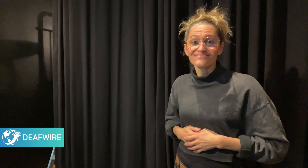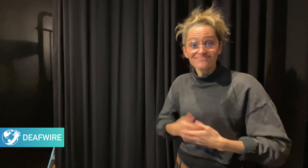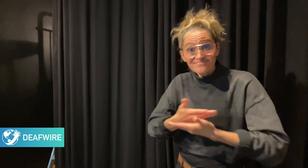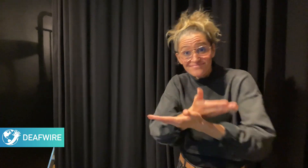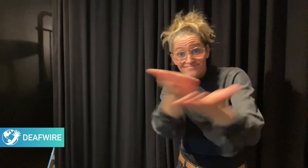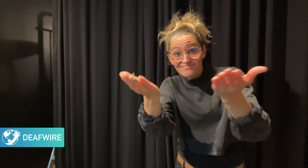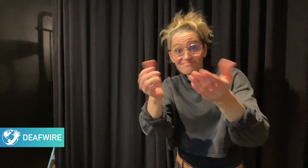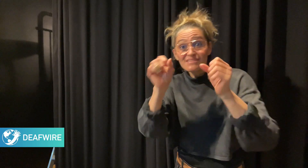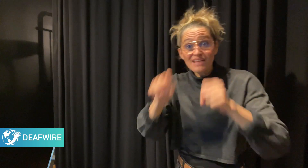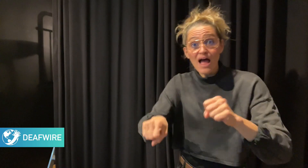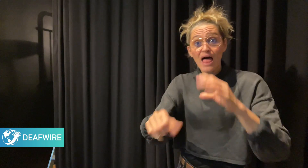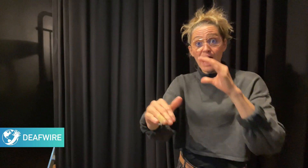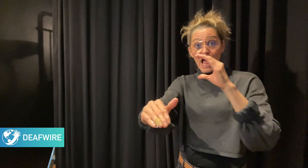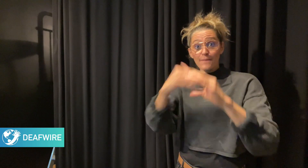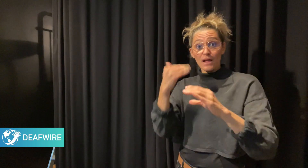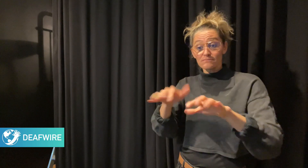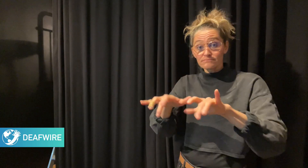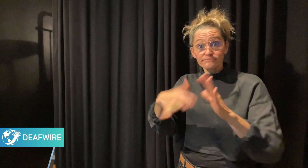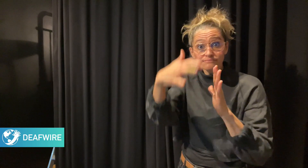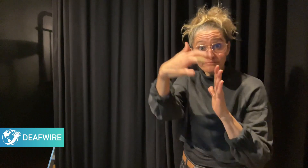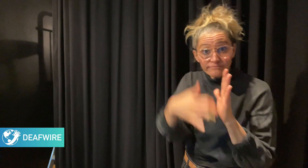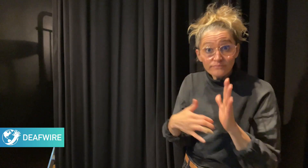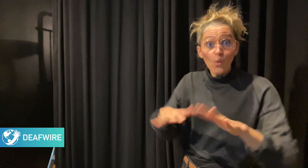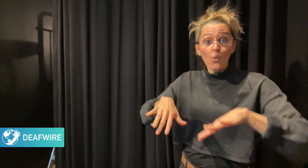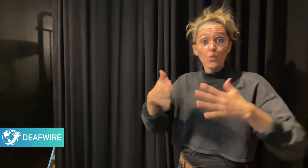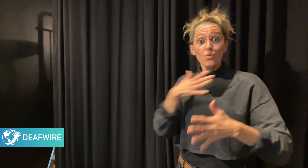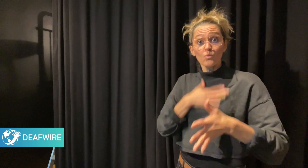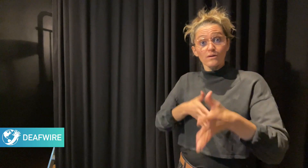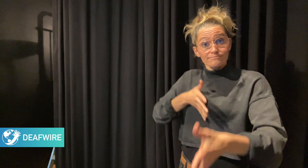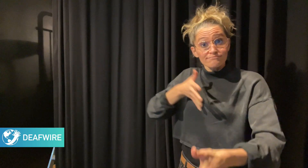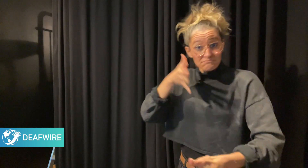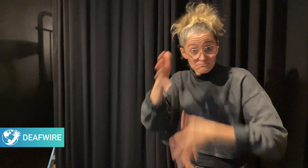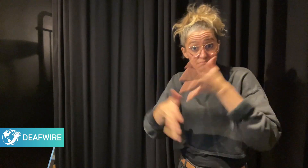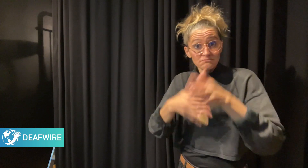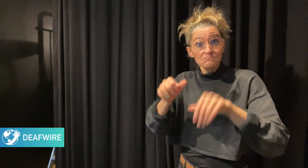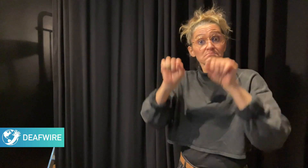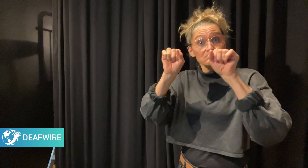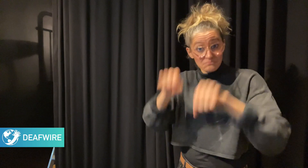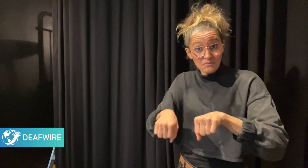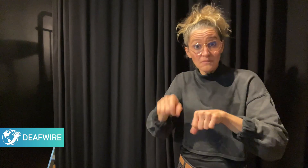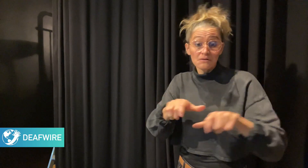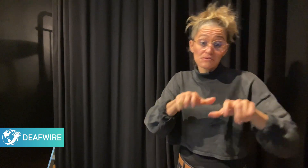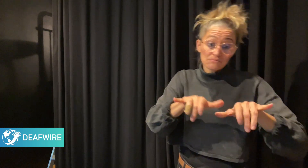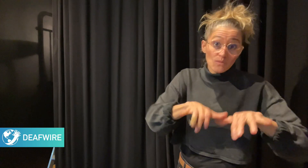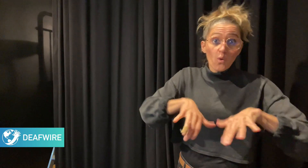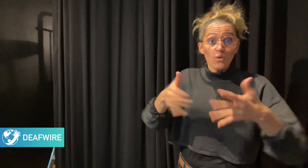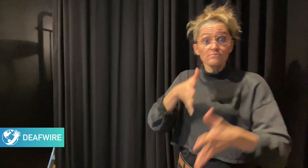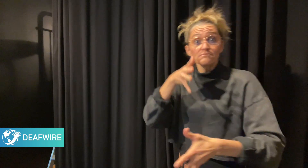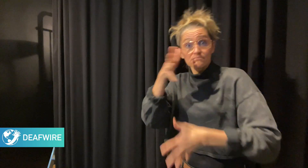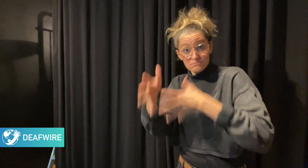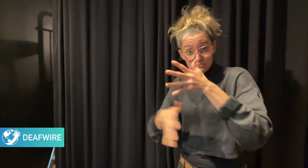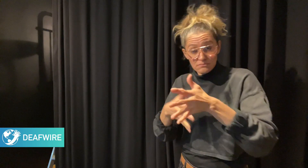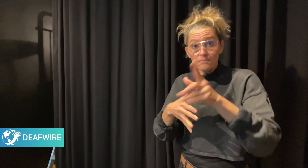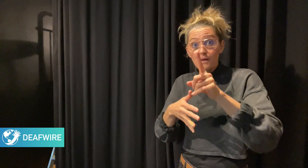You can email your text or video comments